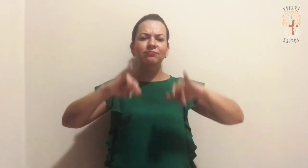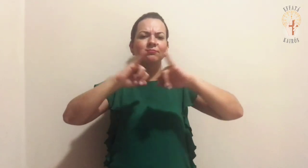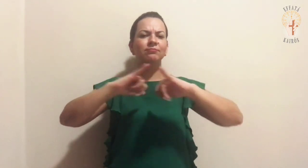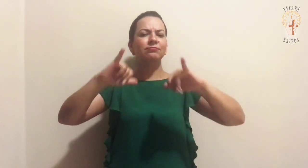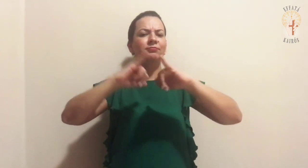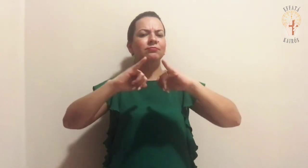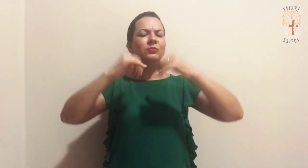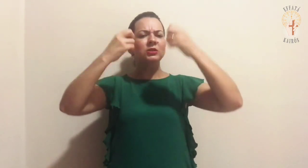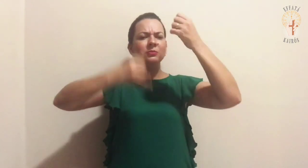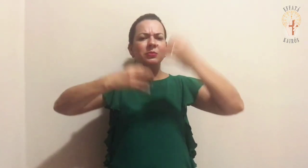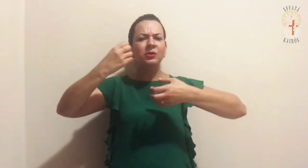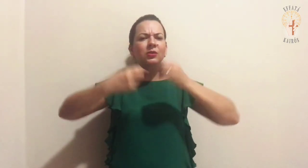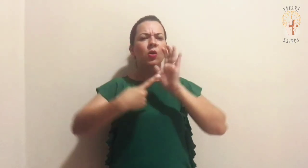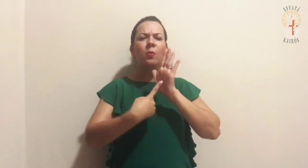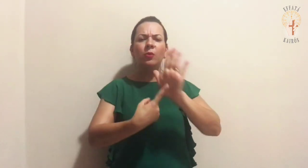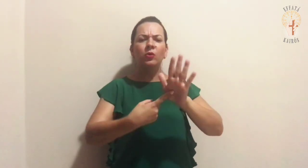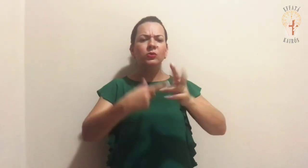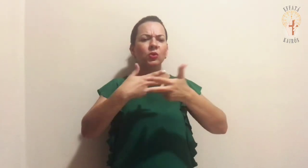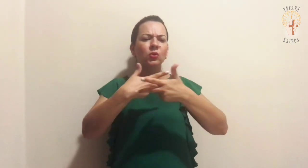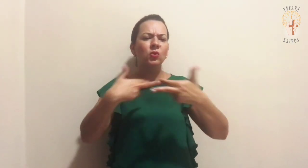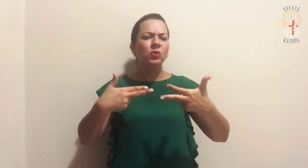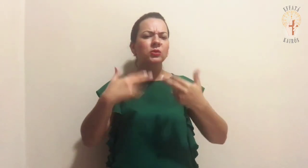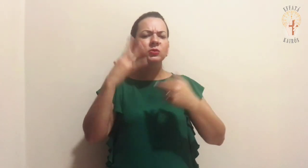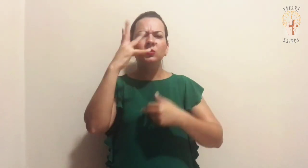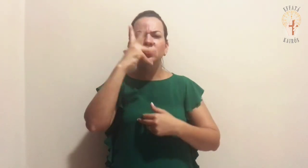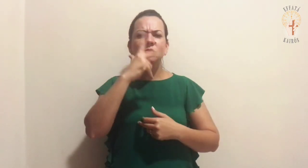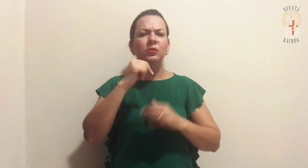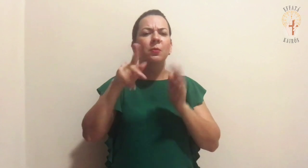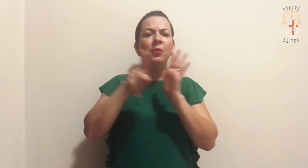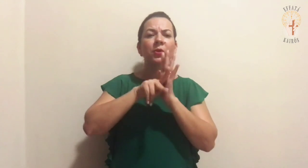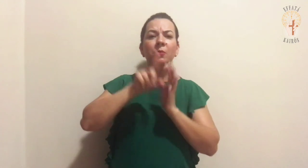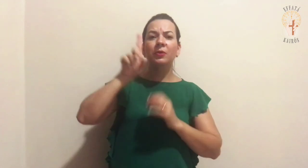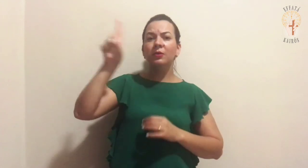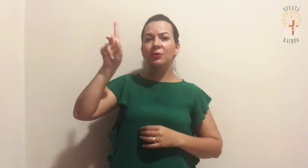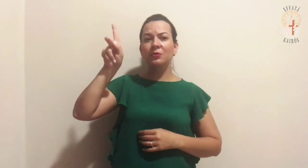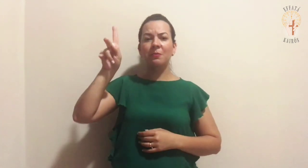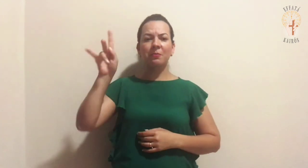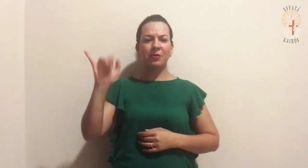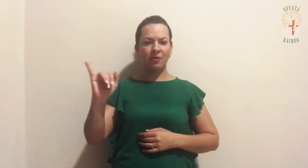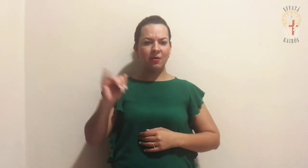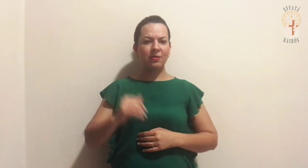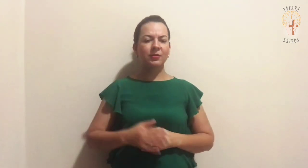who came to announce the Kingdom of the Father.